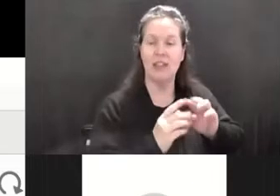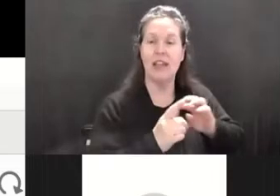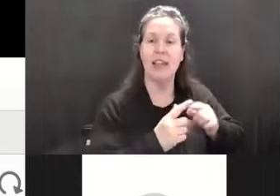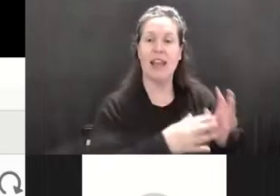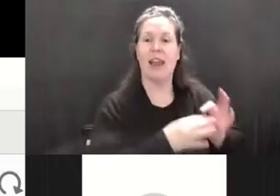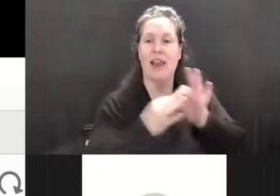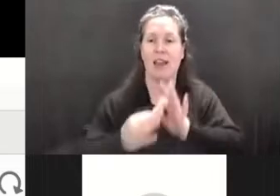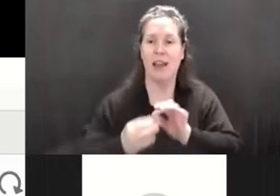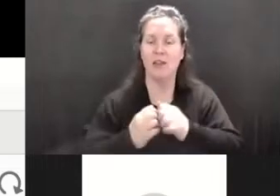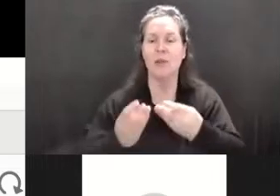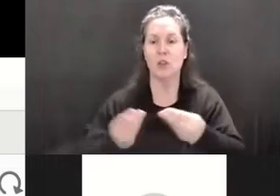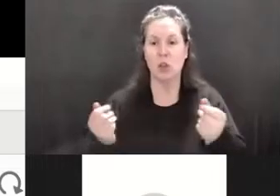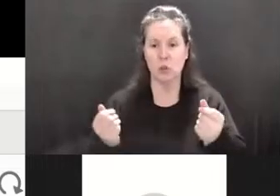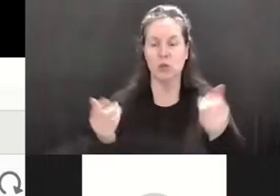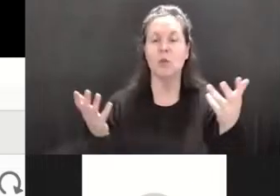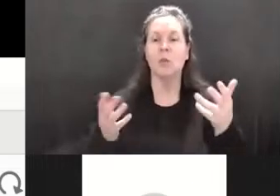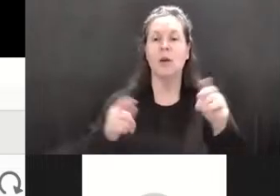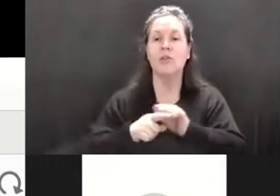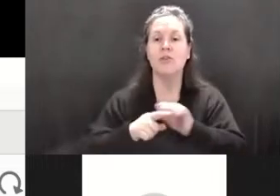and what training topics are necessary